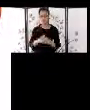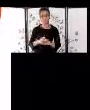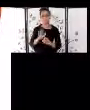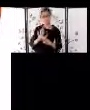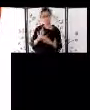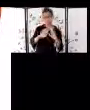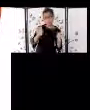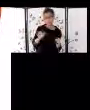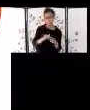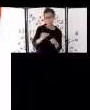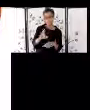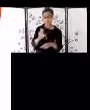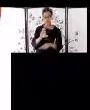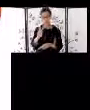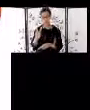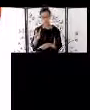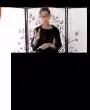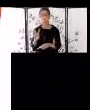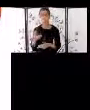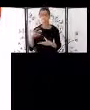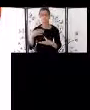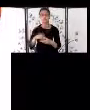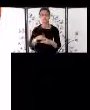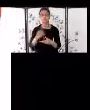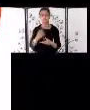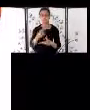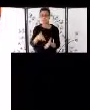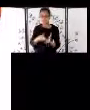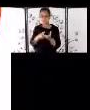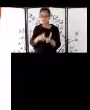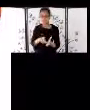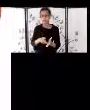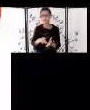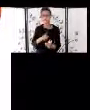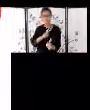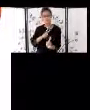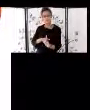that are relevant and related to your artistic practice and work.